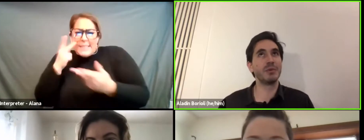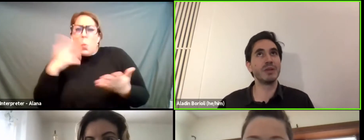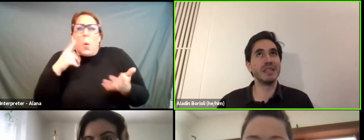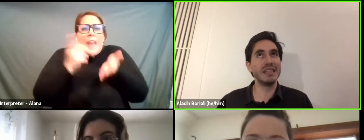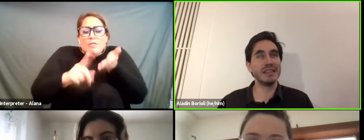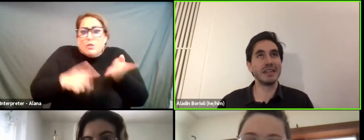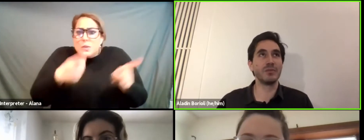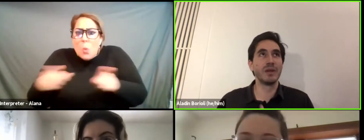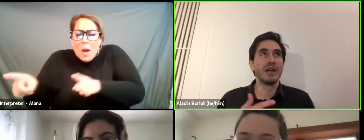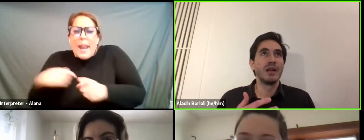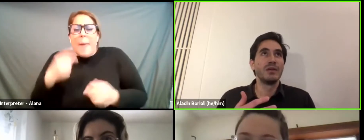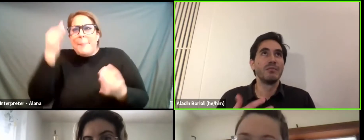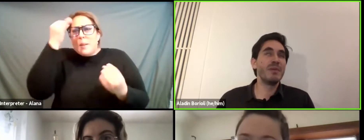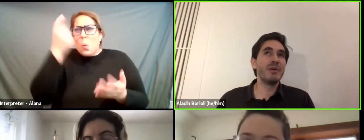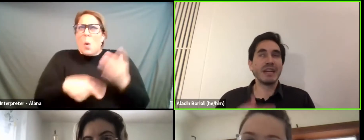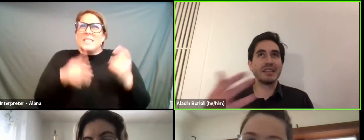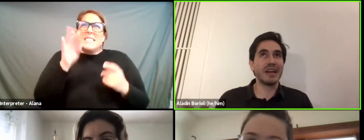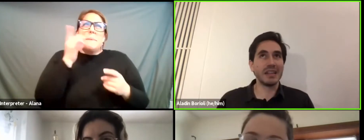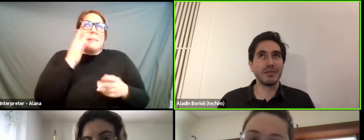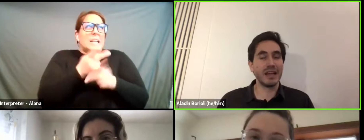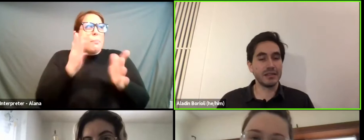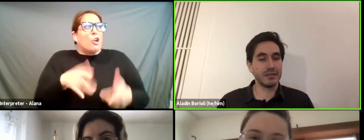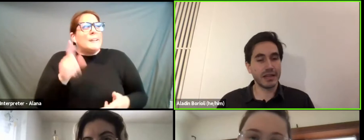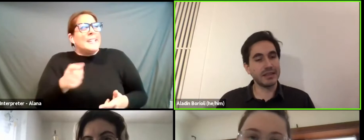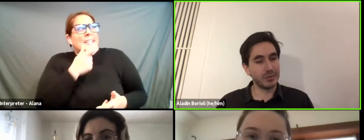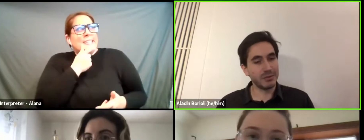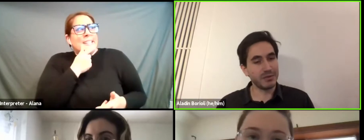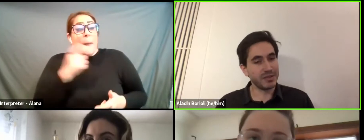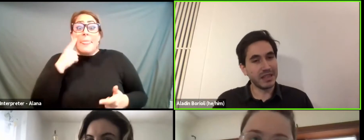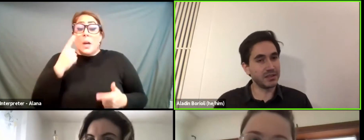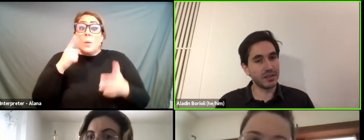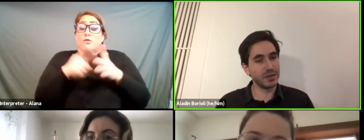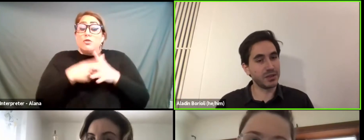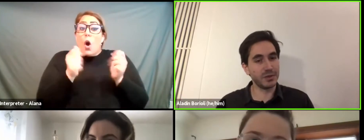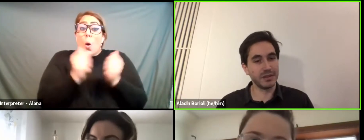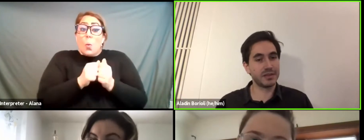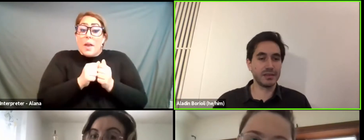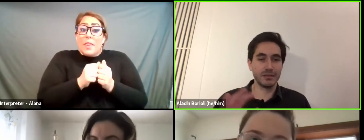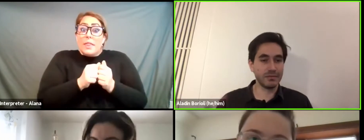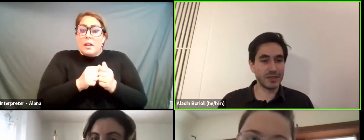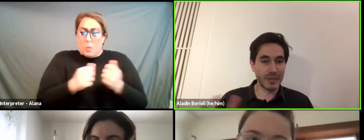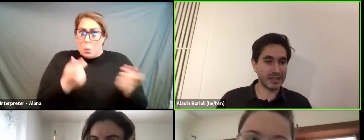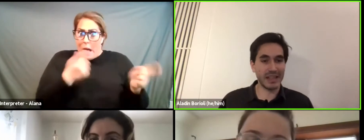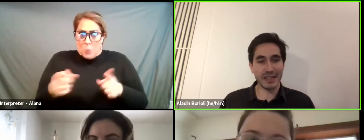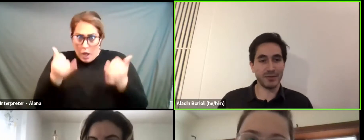would need and maybe I can start a bit with the status of the current smart hive, or